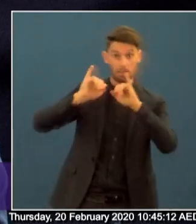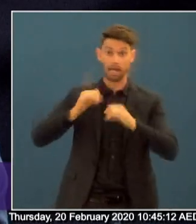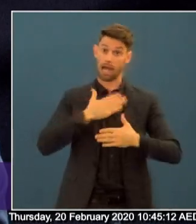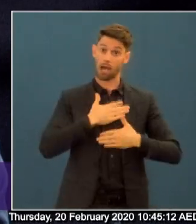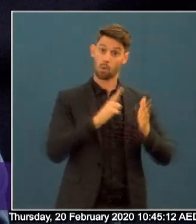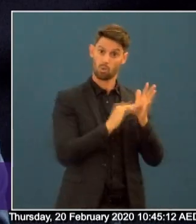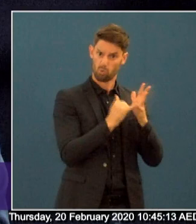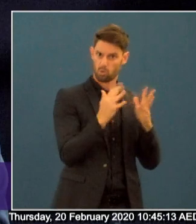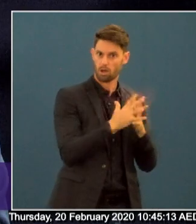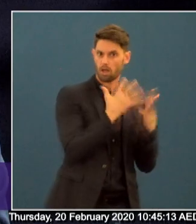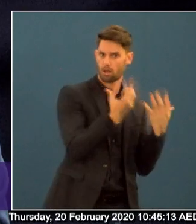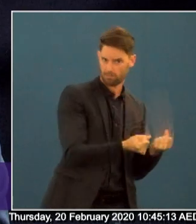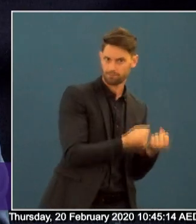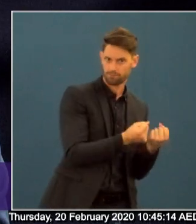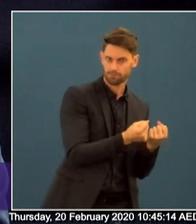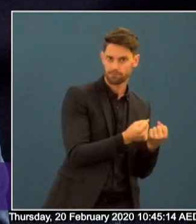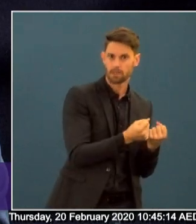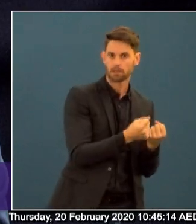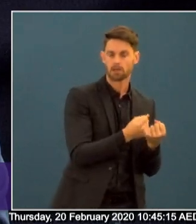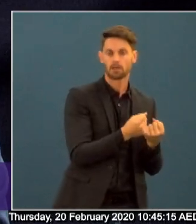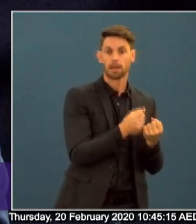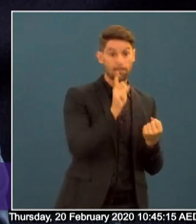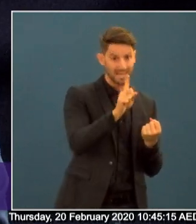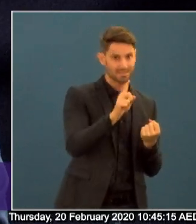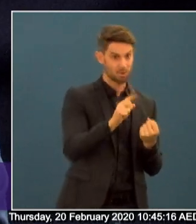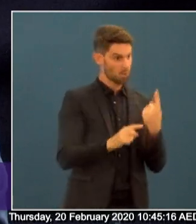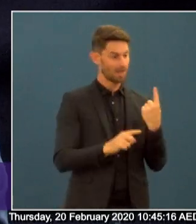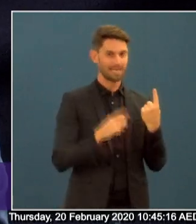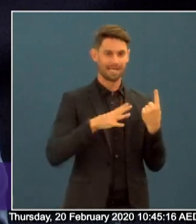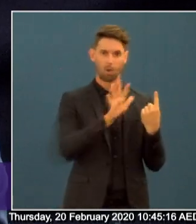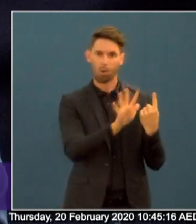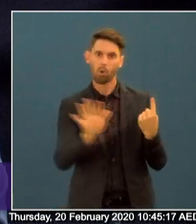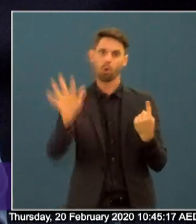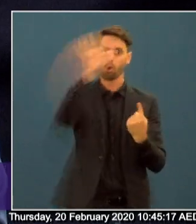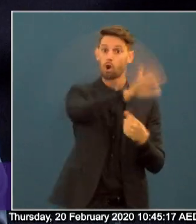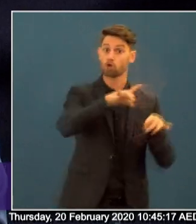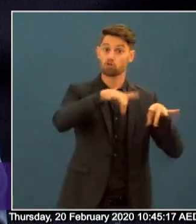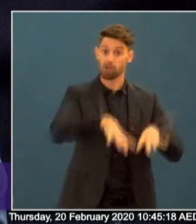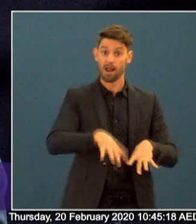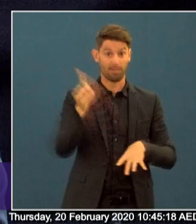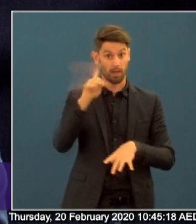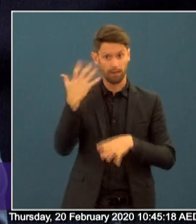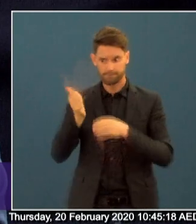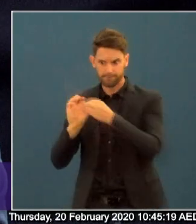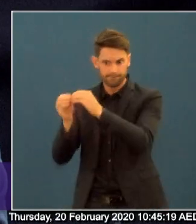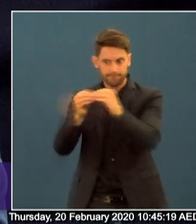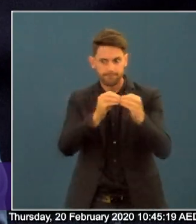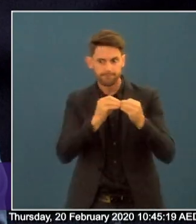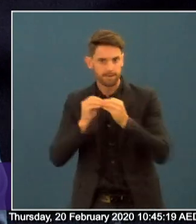There has been a move to develop a national disability data asset, which is currently under investigation.